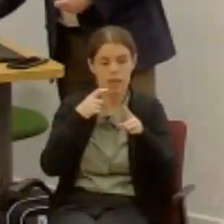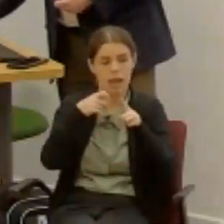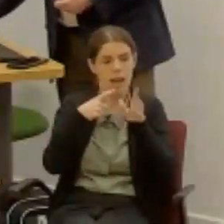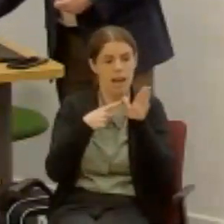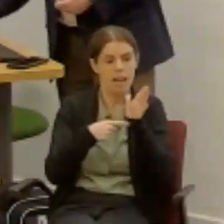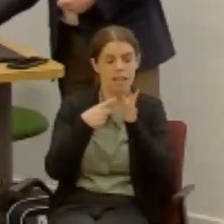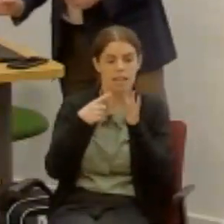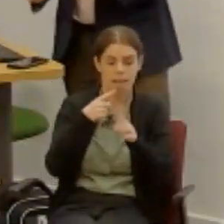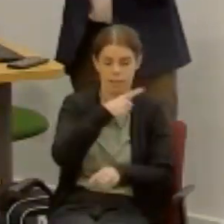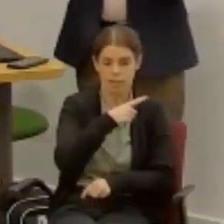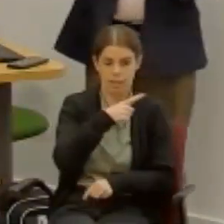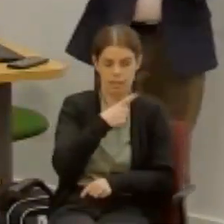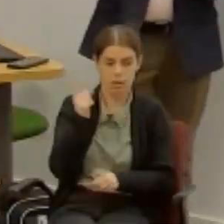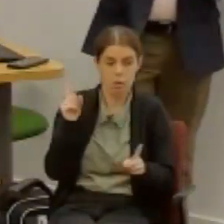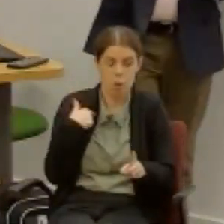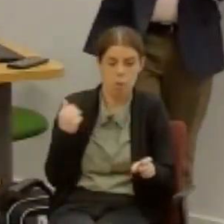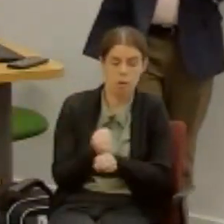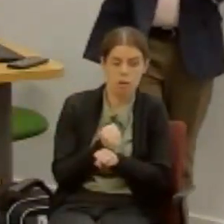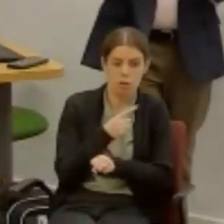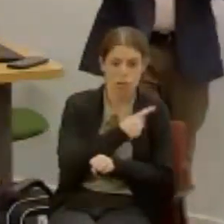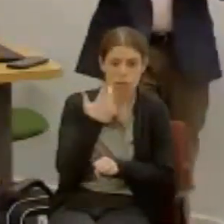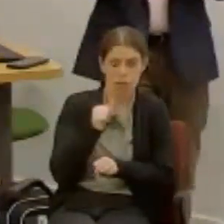What they've been doing is, they've been going out to PE teachers.